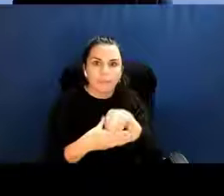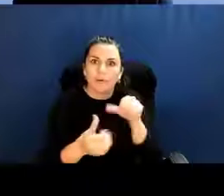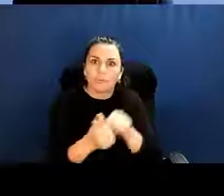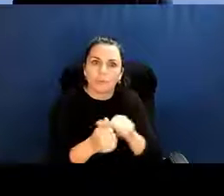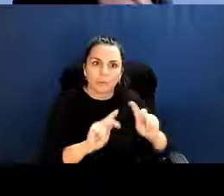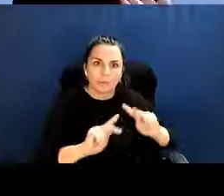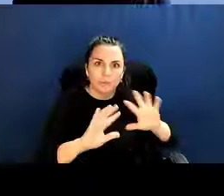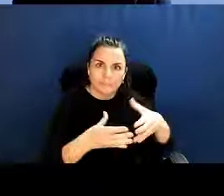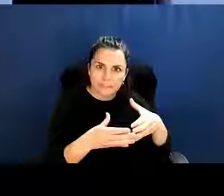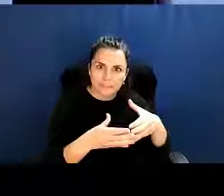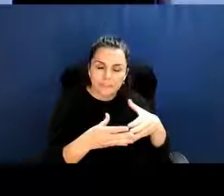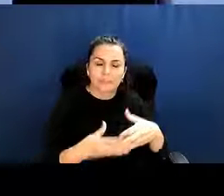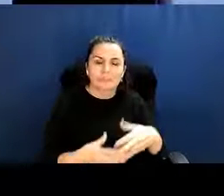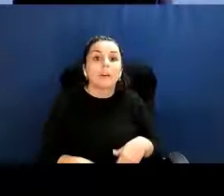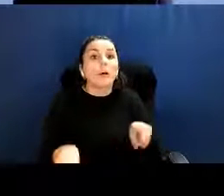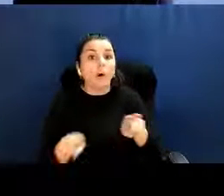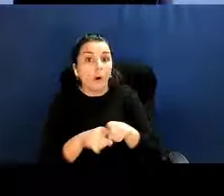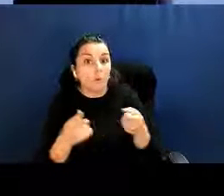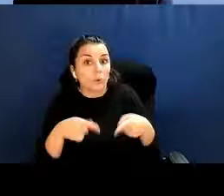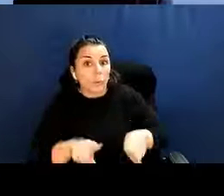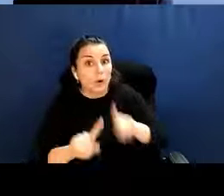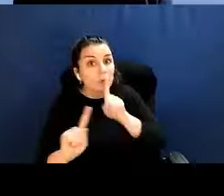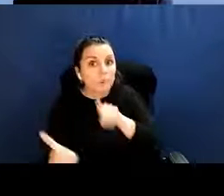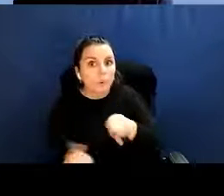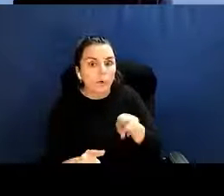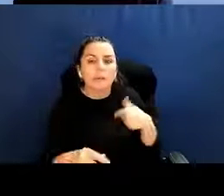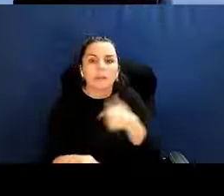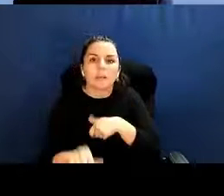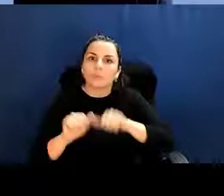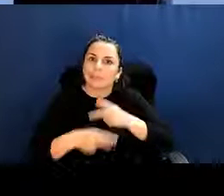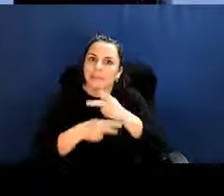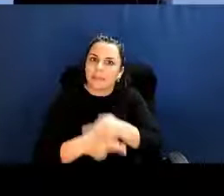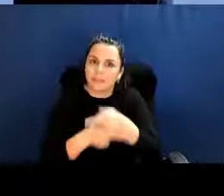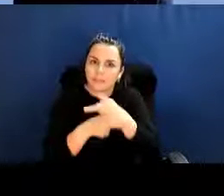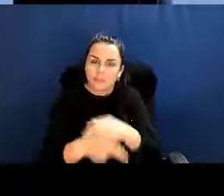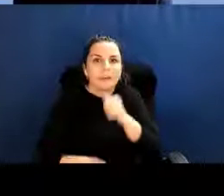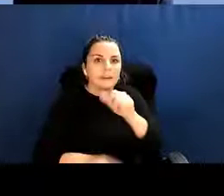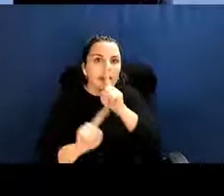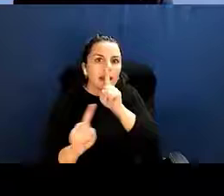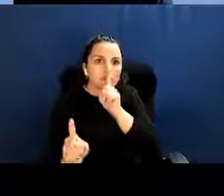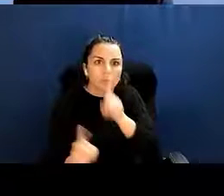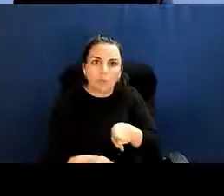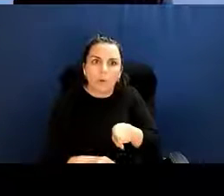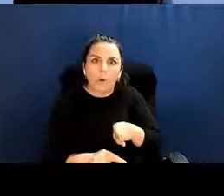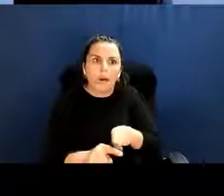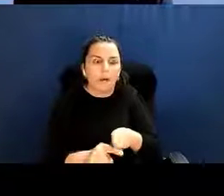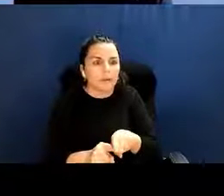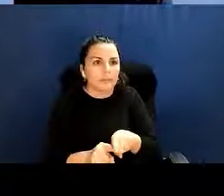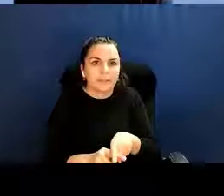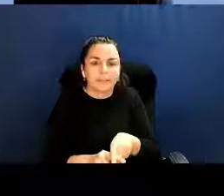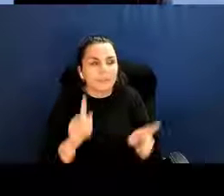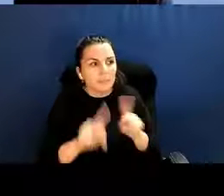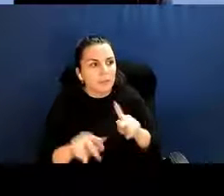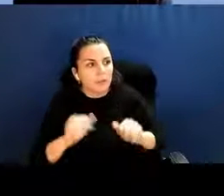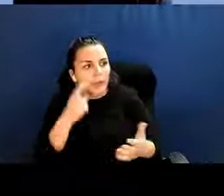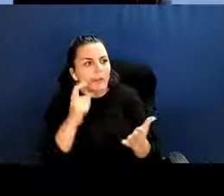And in reporting the data, we could be careful not to report in ways that could allow for identification of our participants.